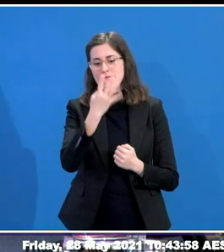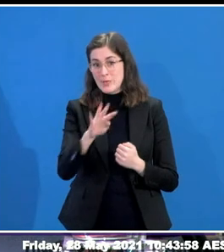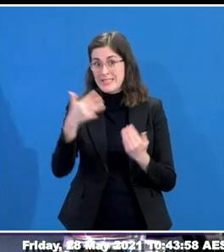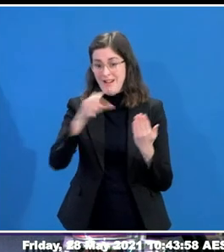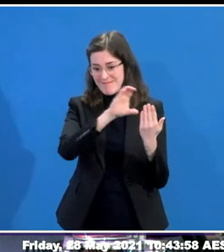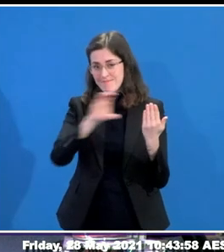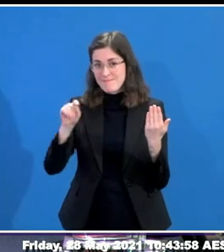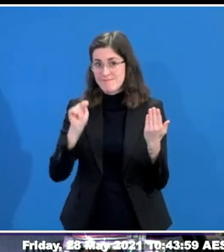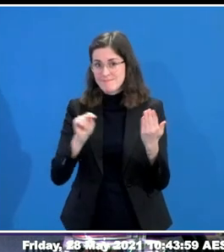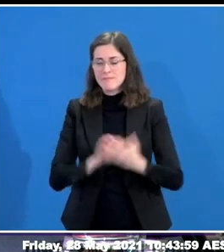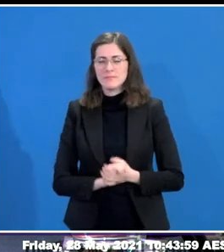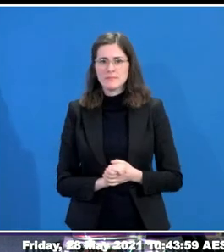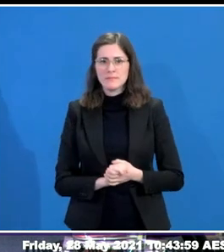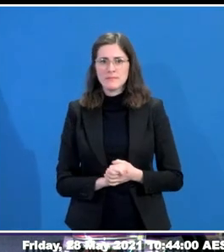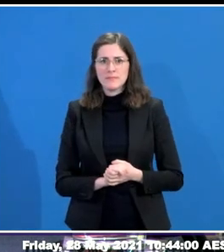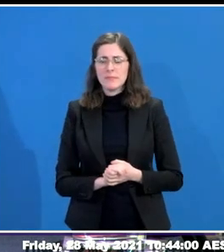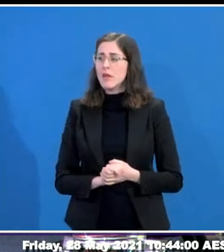And there is also some further information I believe in the